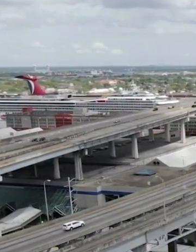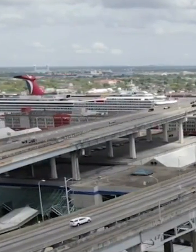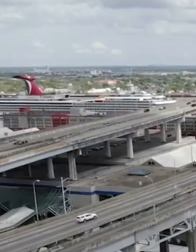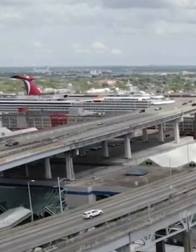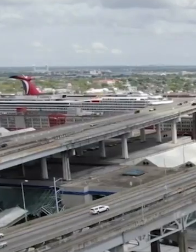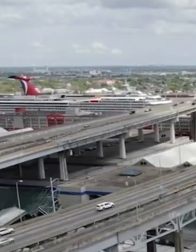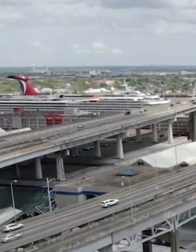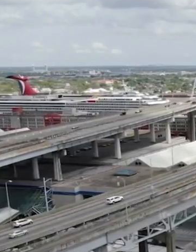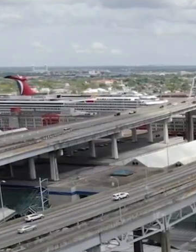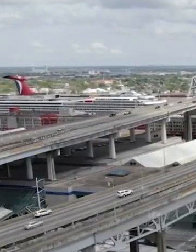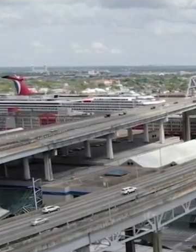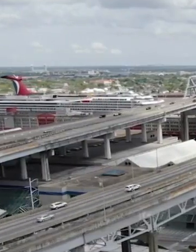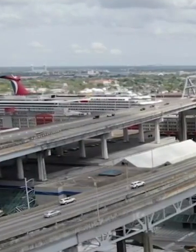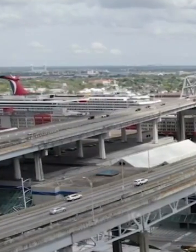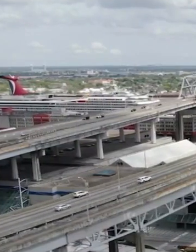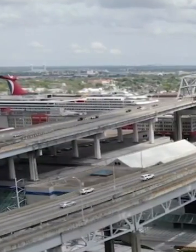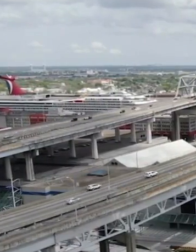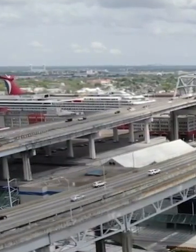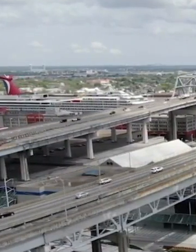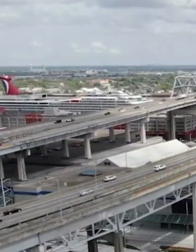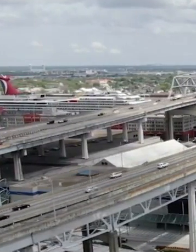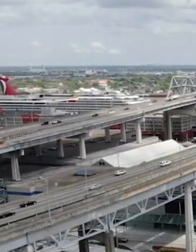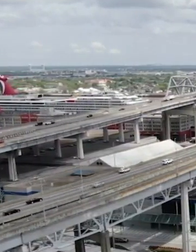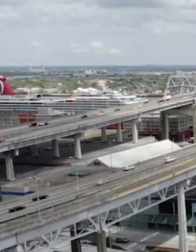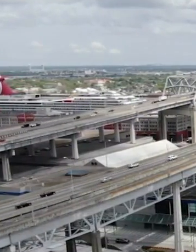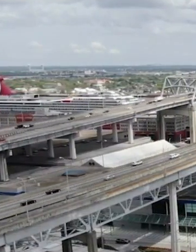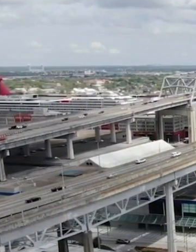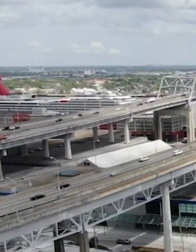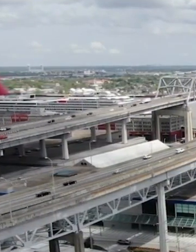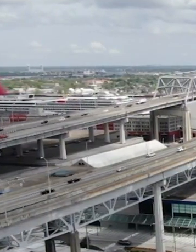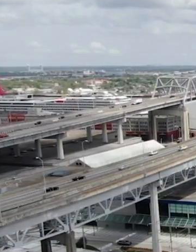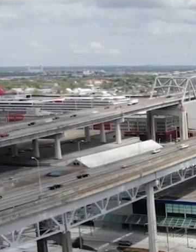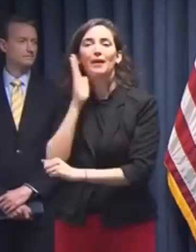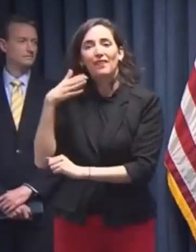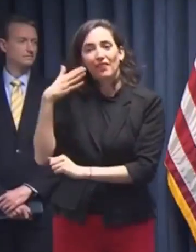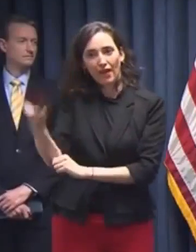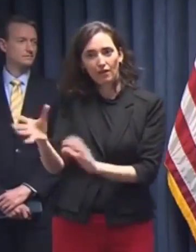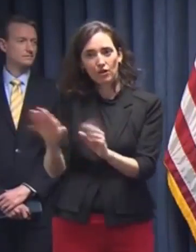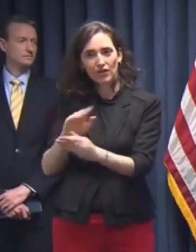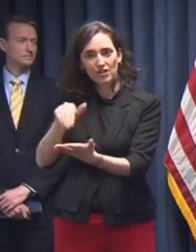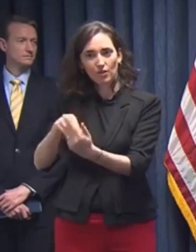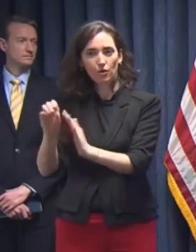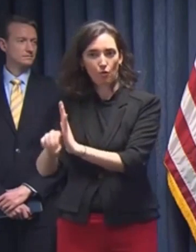TO 'deliver' the BEST POSSIBLE HEALTH CARE TO PEOPLE IN THE STATE AND that WE COULD SEE THOSE BEDS ARRIVE SOON. "The first 120 beds will be ready